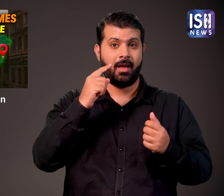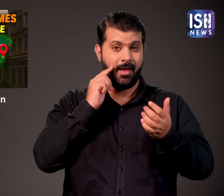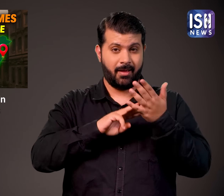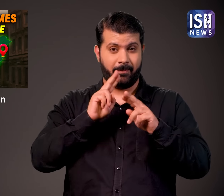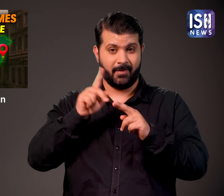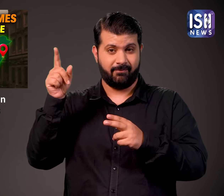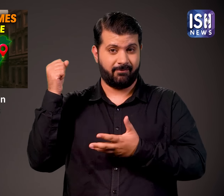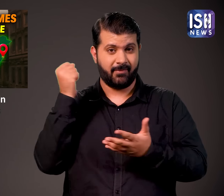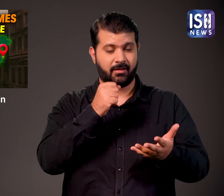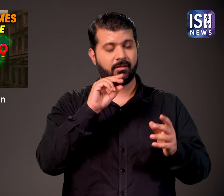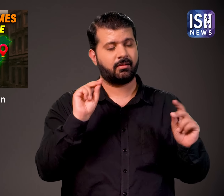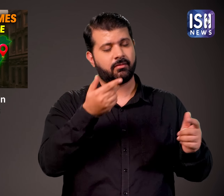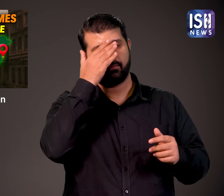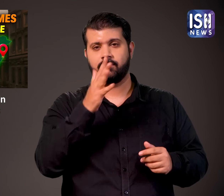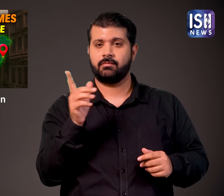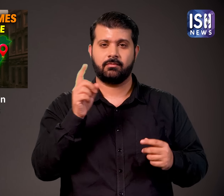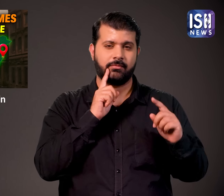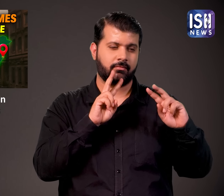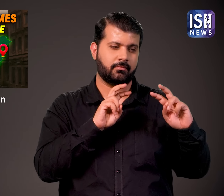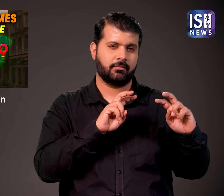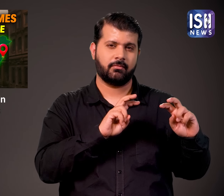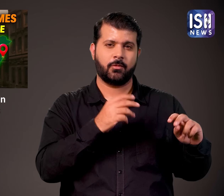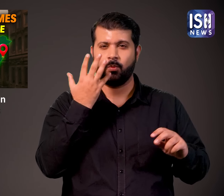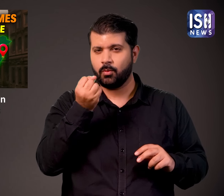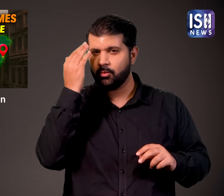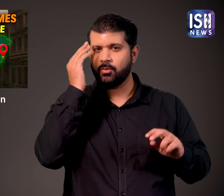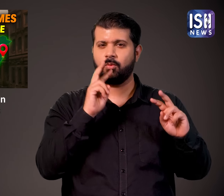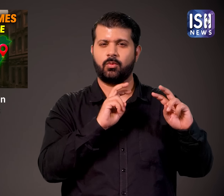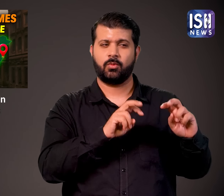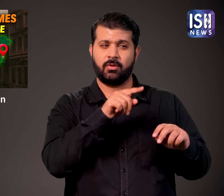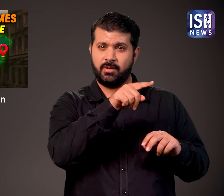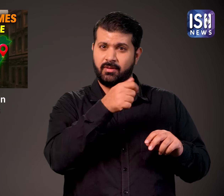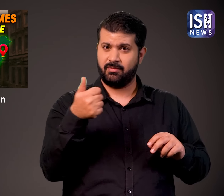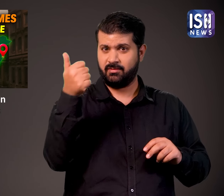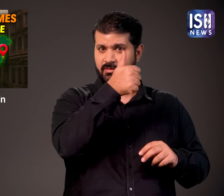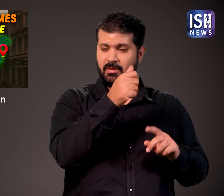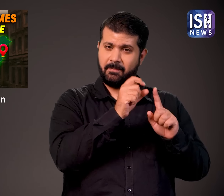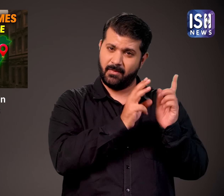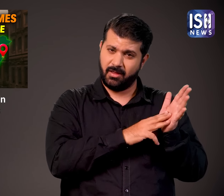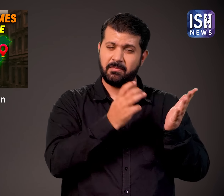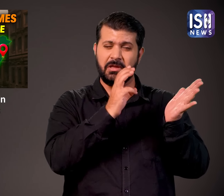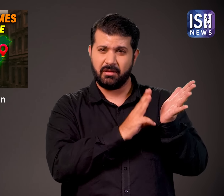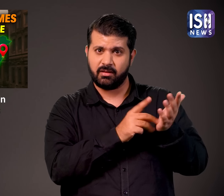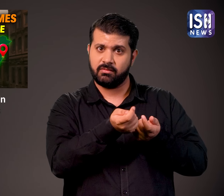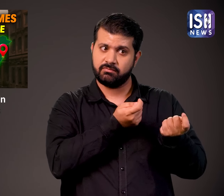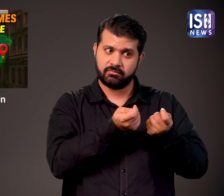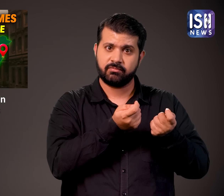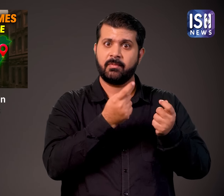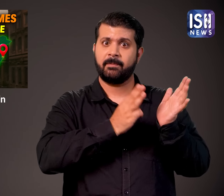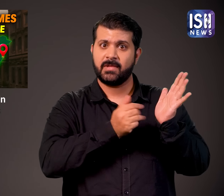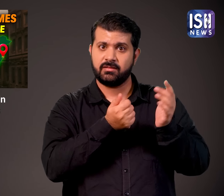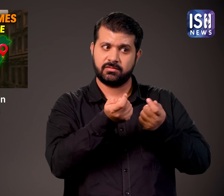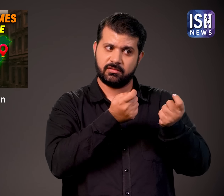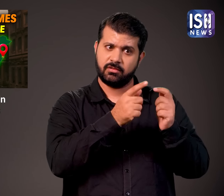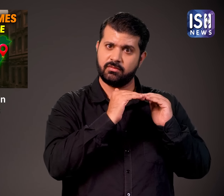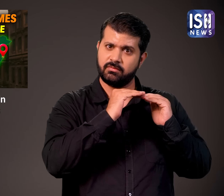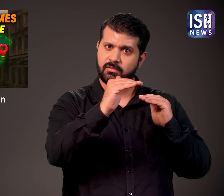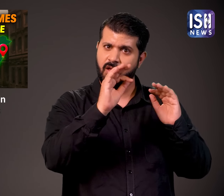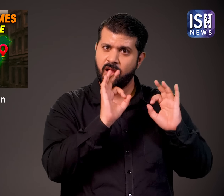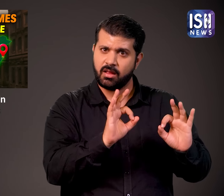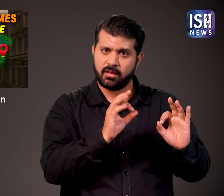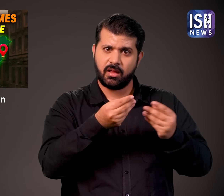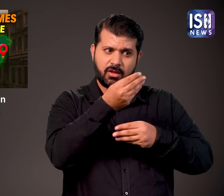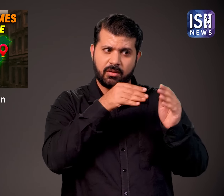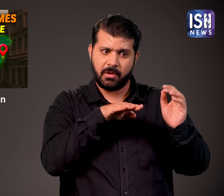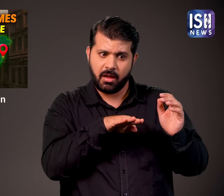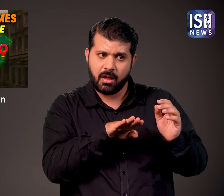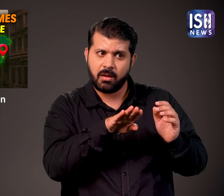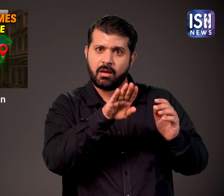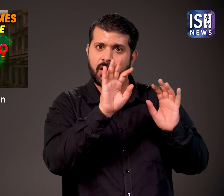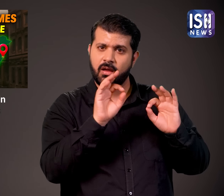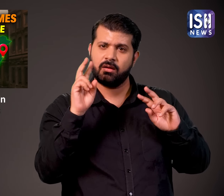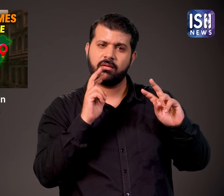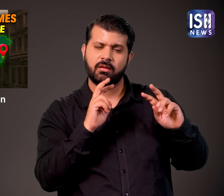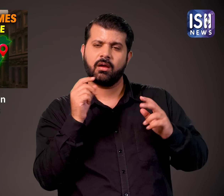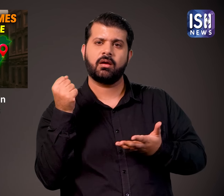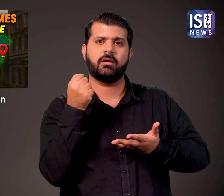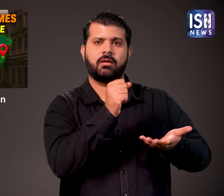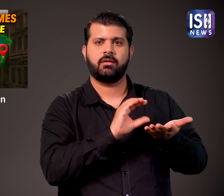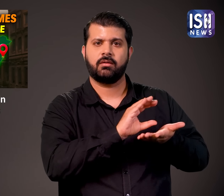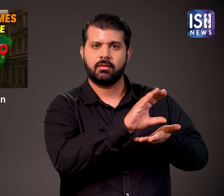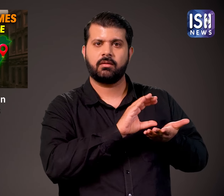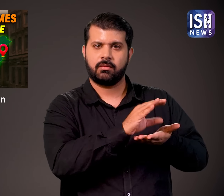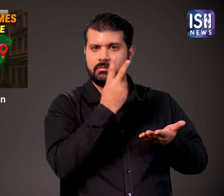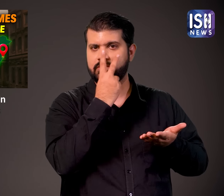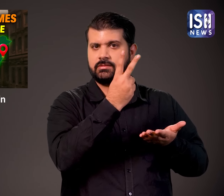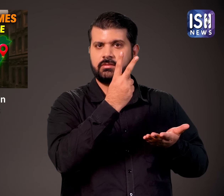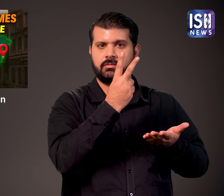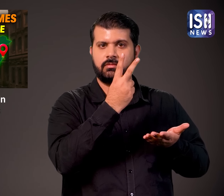The IMF not only checks a country’s economy but also looks at whether the country is politically stable and safe.